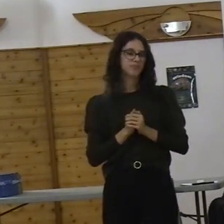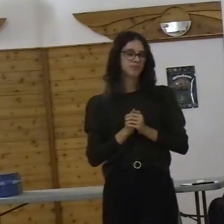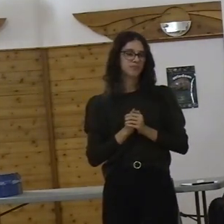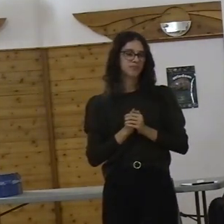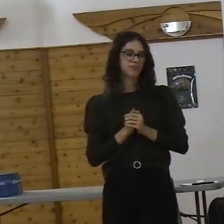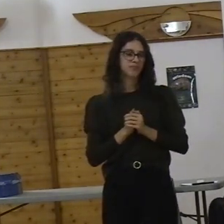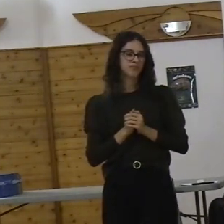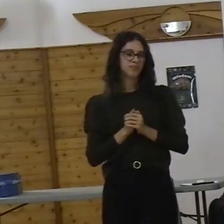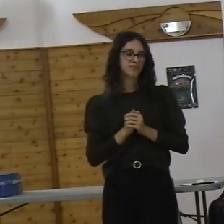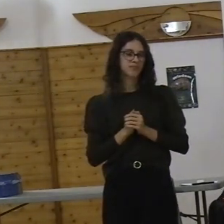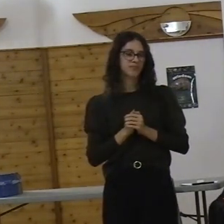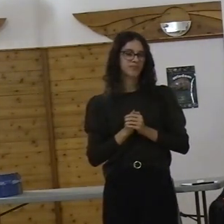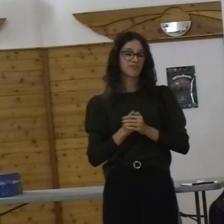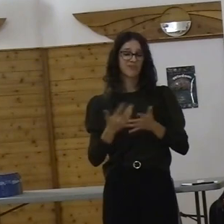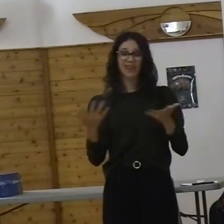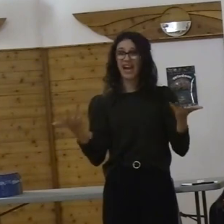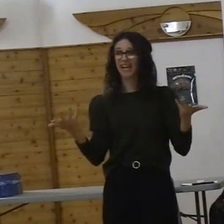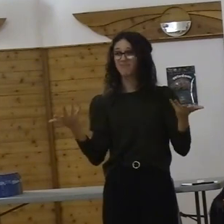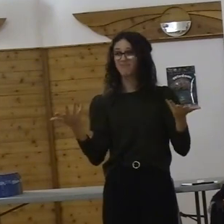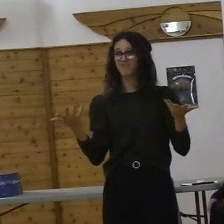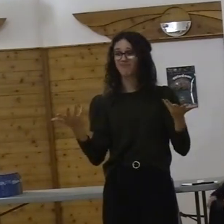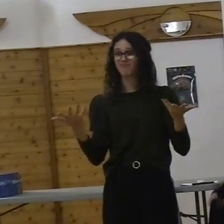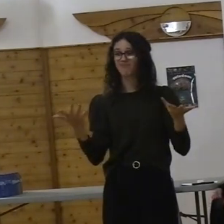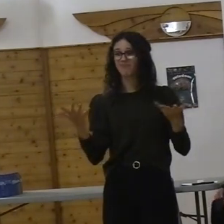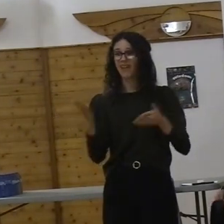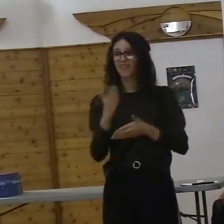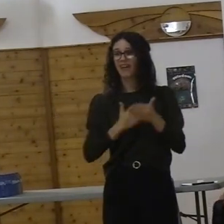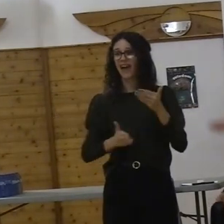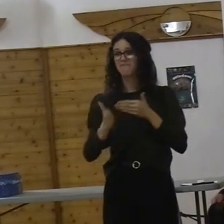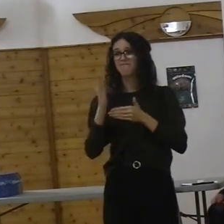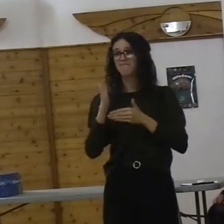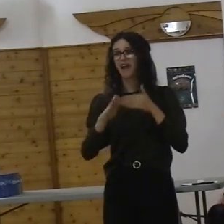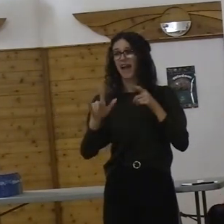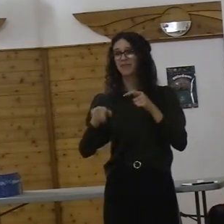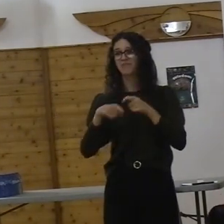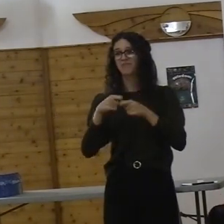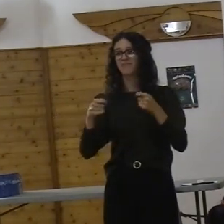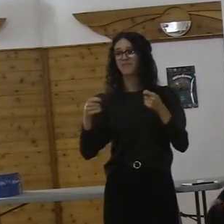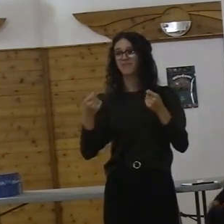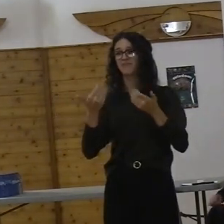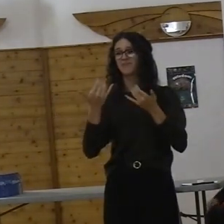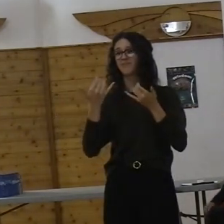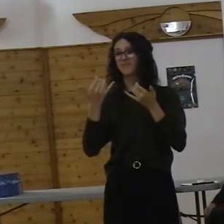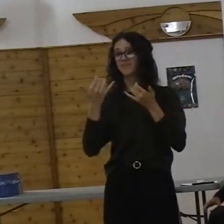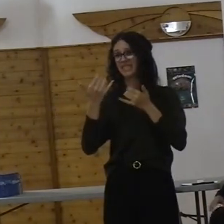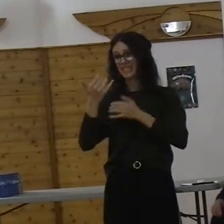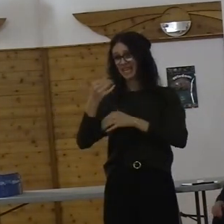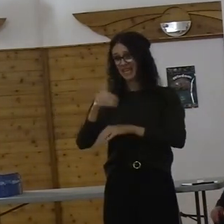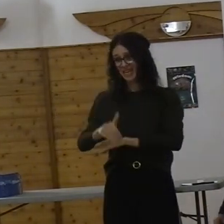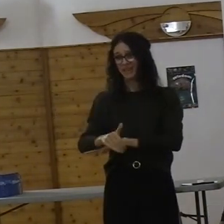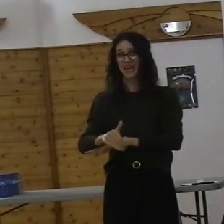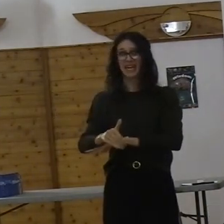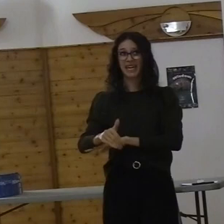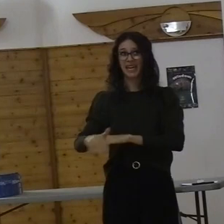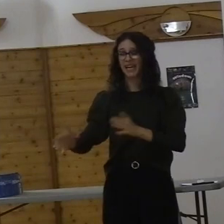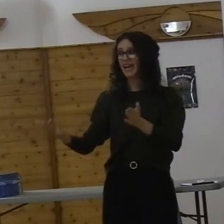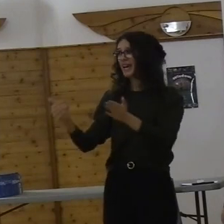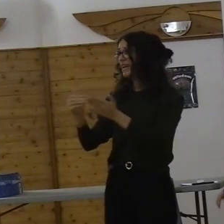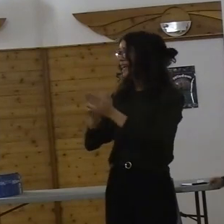and that pretty much completes our evening relatives again I want to lift my hands to Soaring Eagle that was powerful